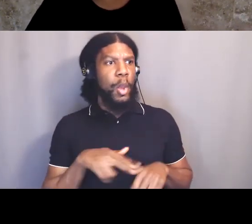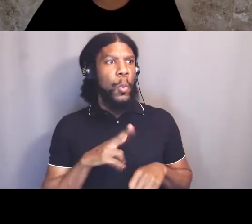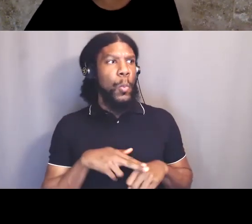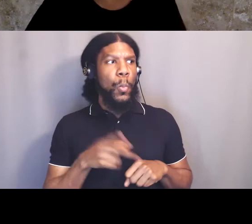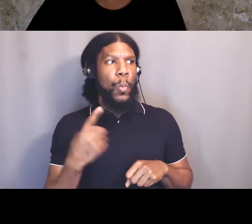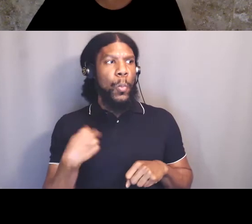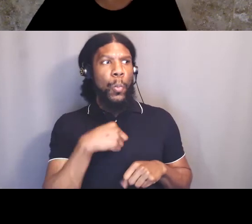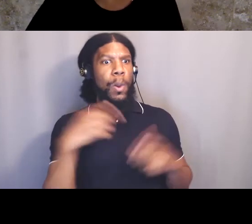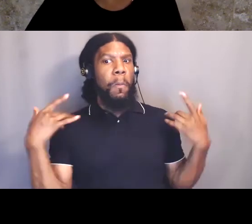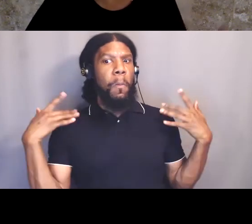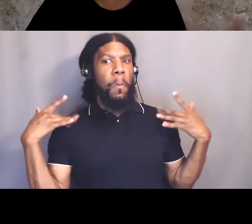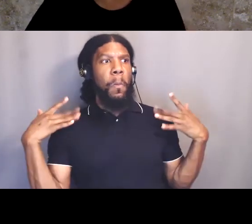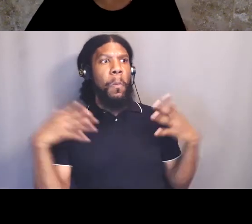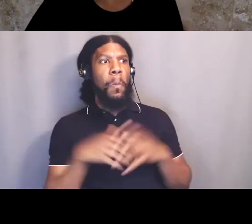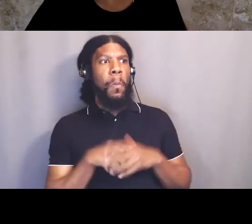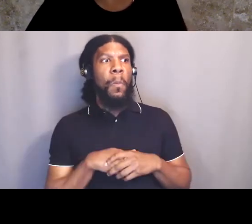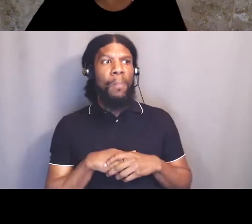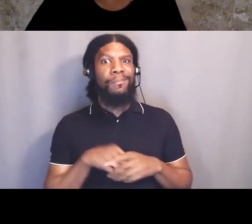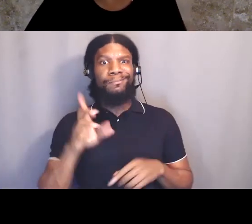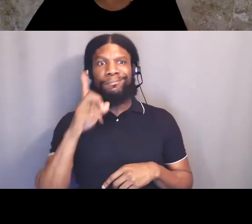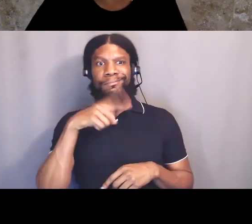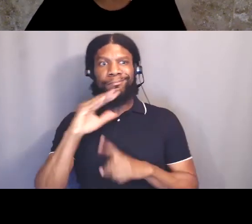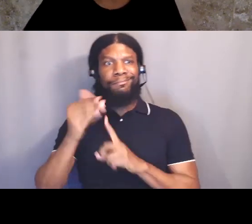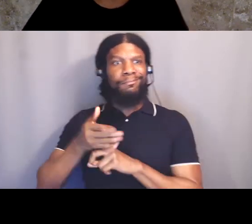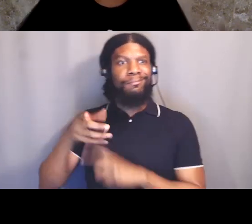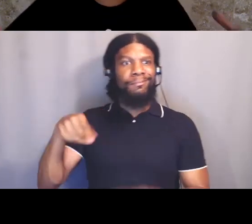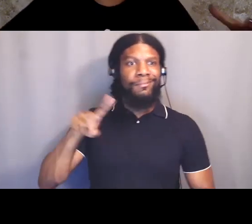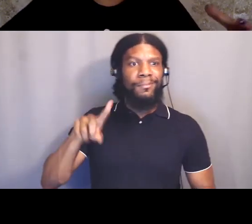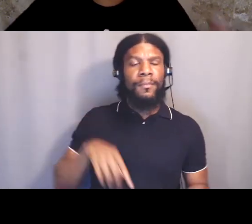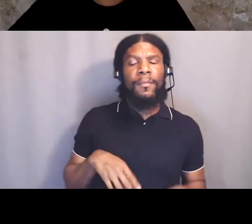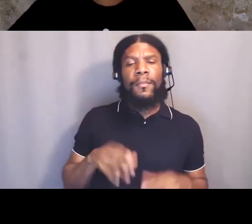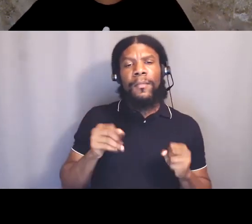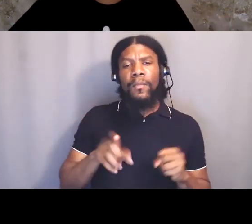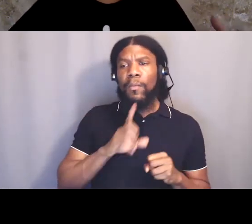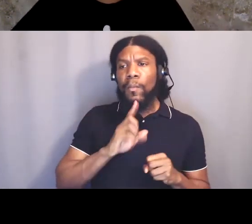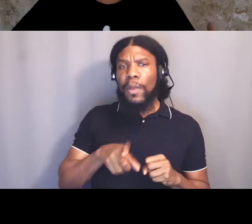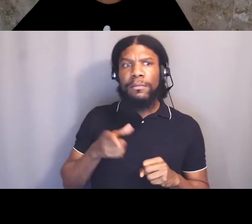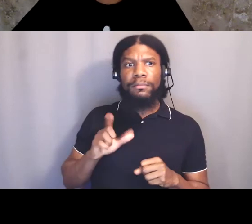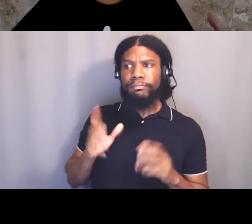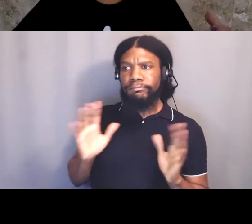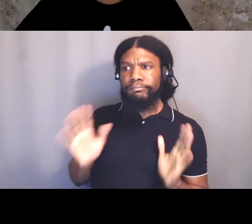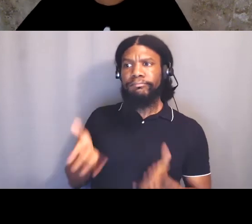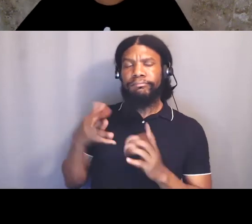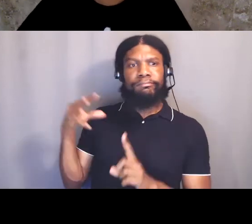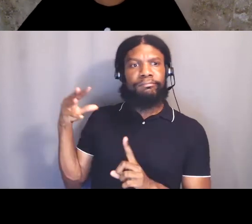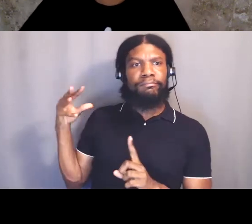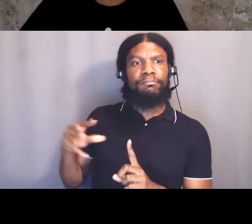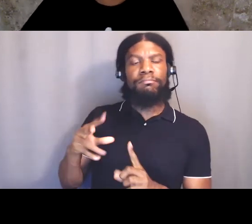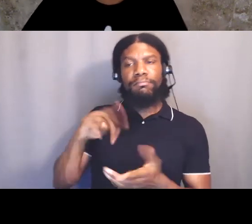in the name of George Floyd is upending those systems and thinking about which lives can still be protected.